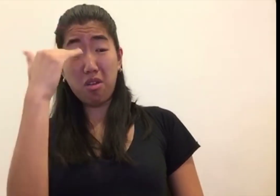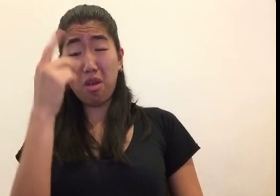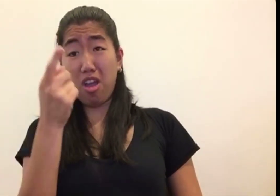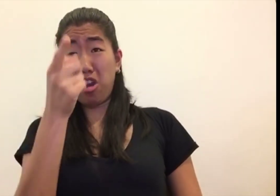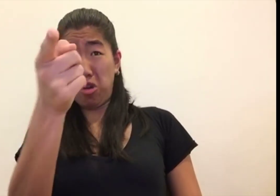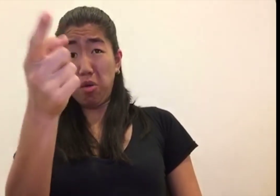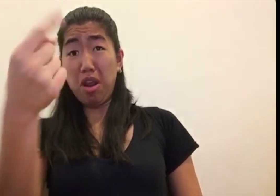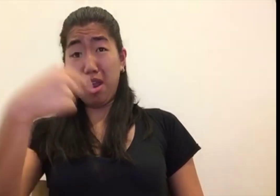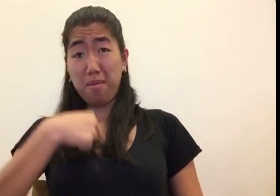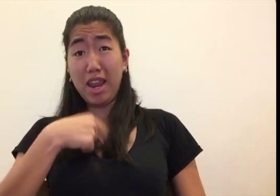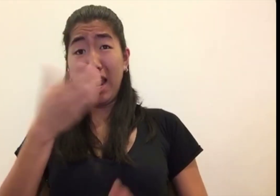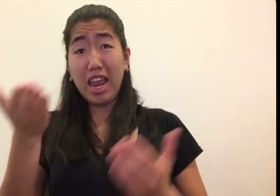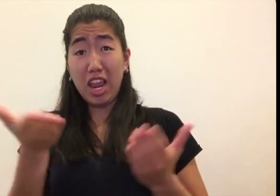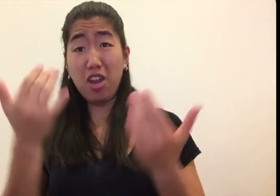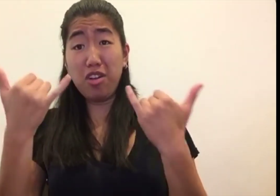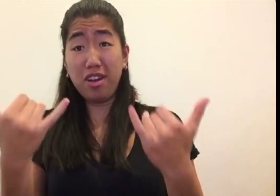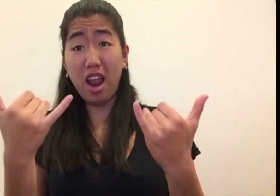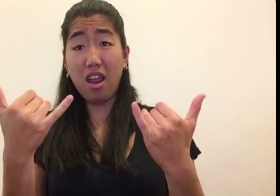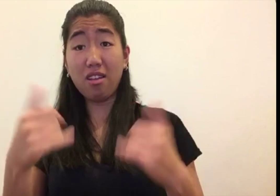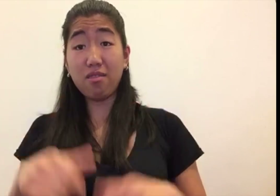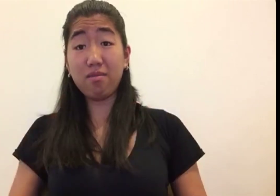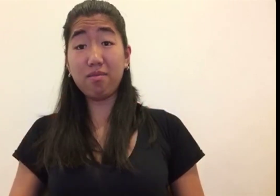and that’s why we’re here today.